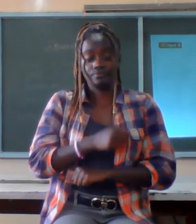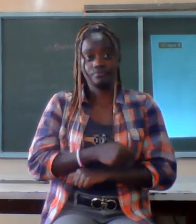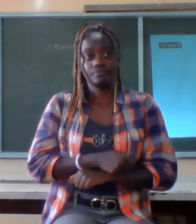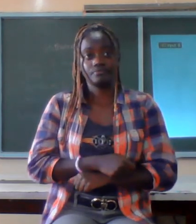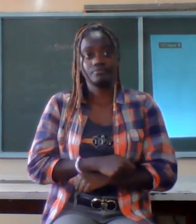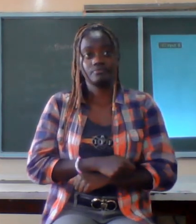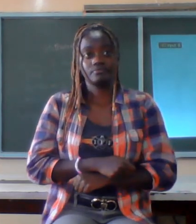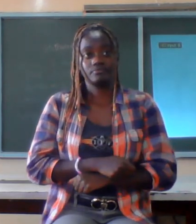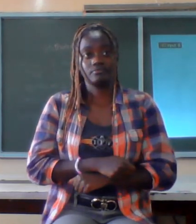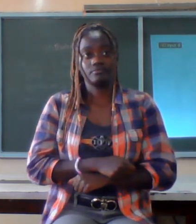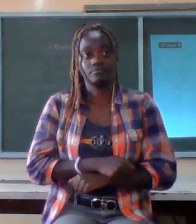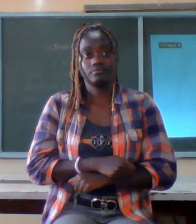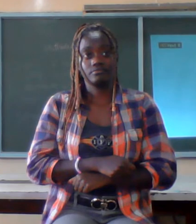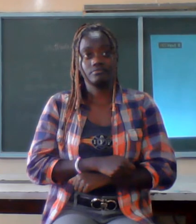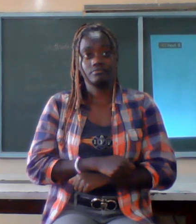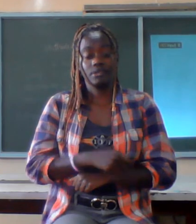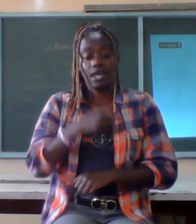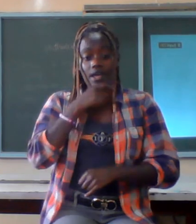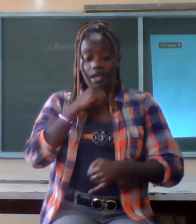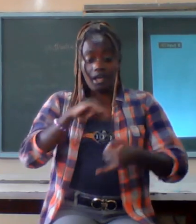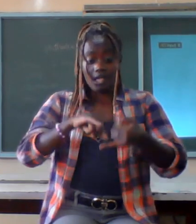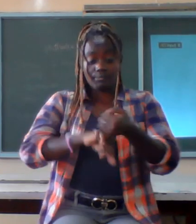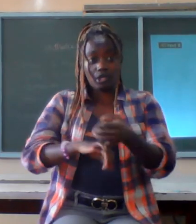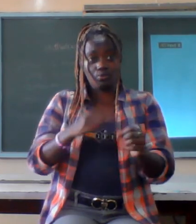husband can lose his good job or